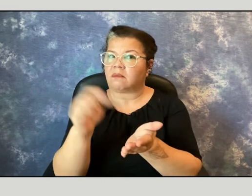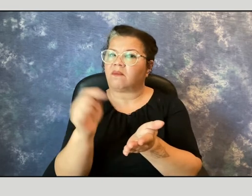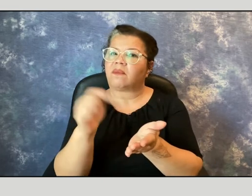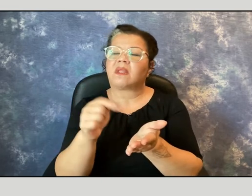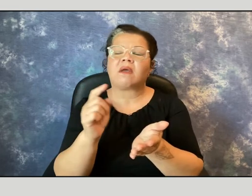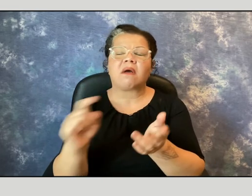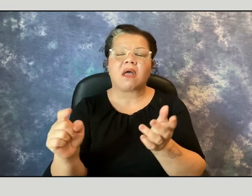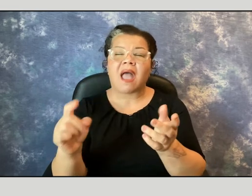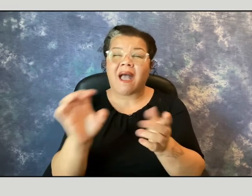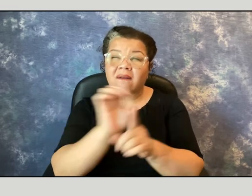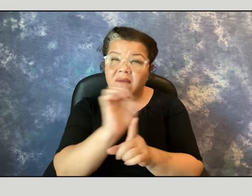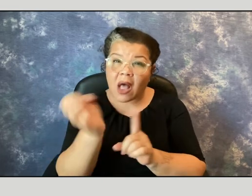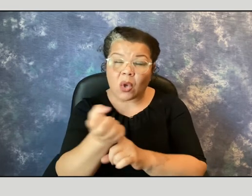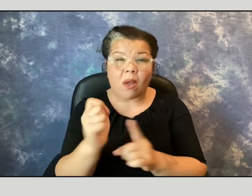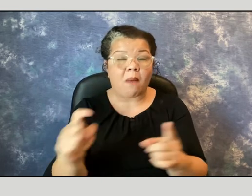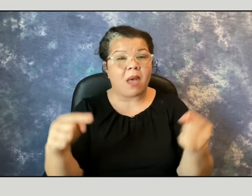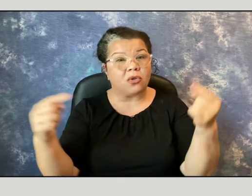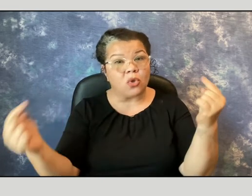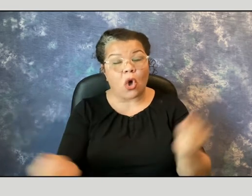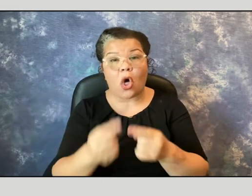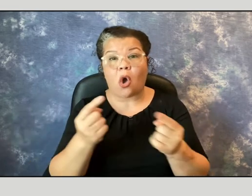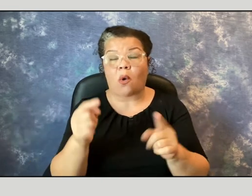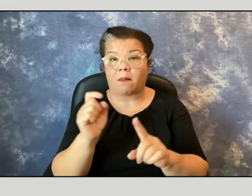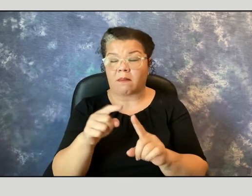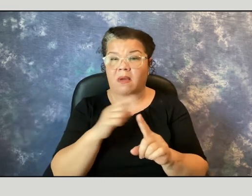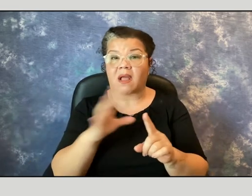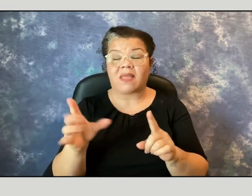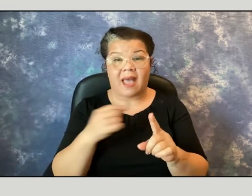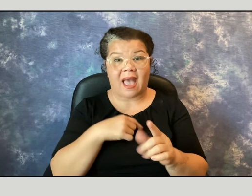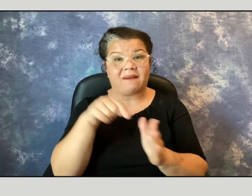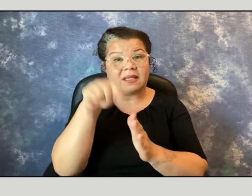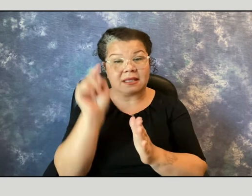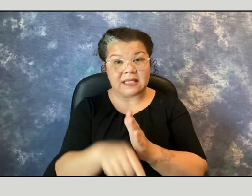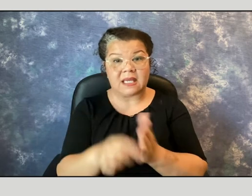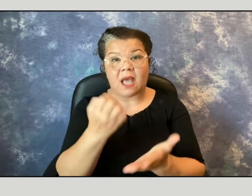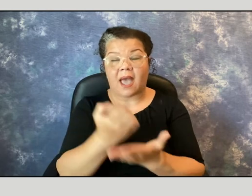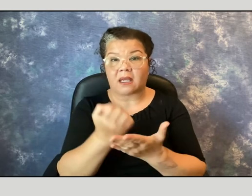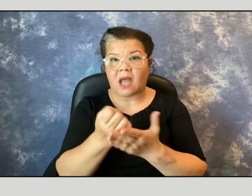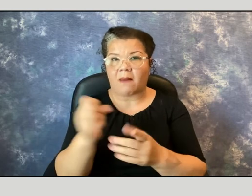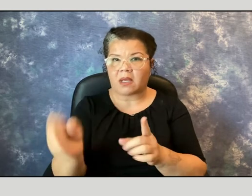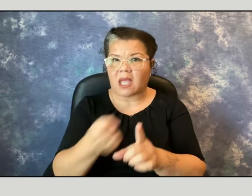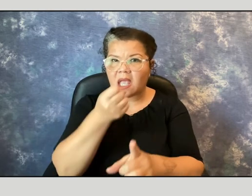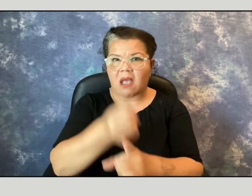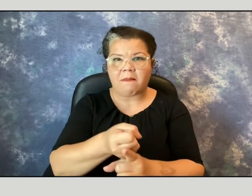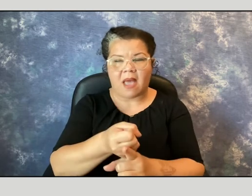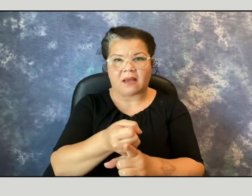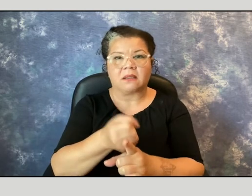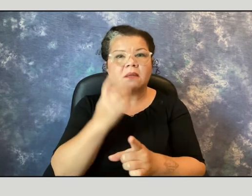of deep economic impact in the places where they touch because everything is consumed and spent on the ship,